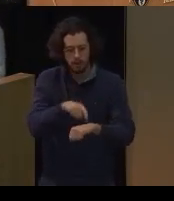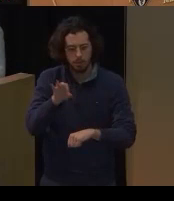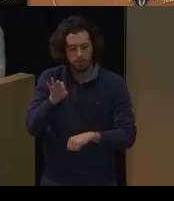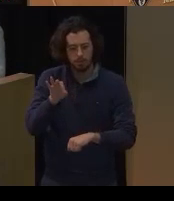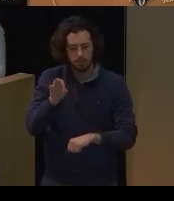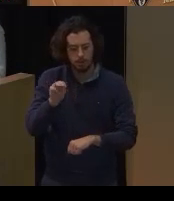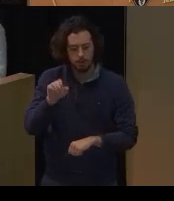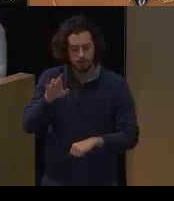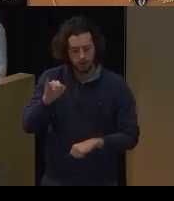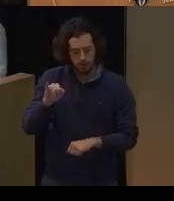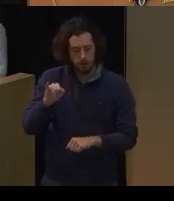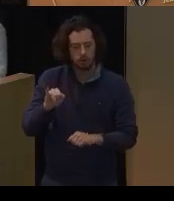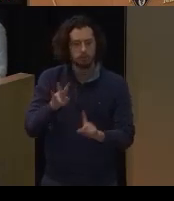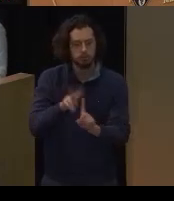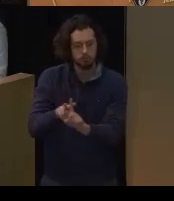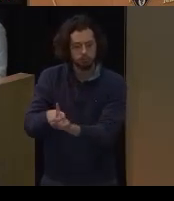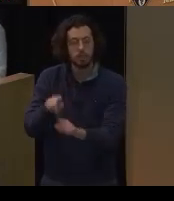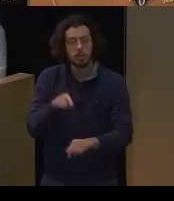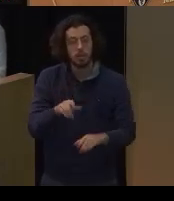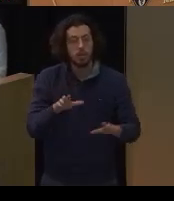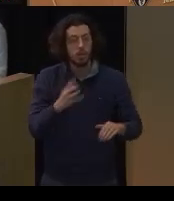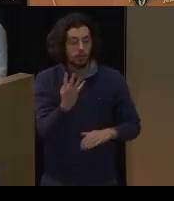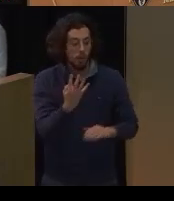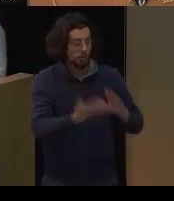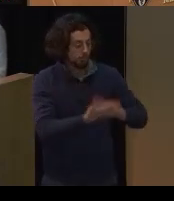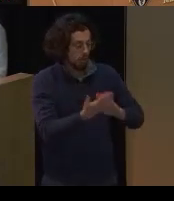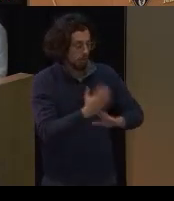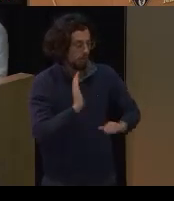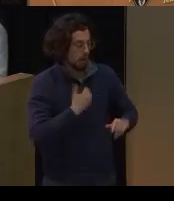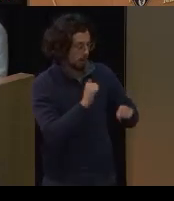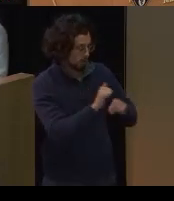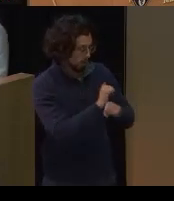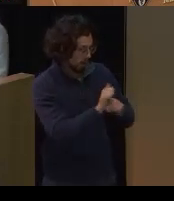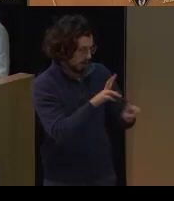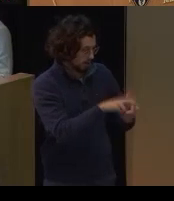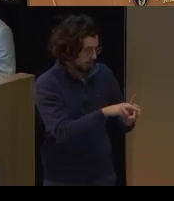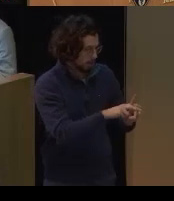in which they did four runs of our training task and one run of our transfer task so for